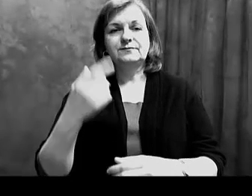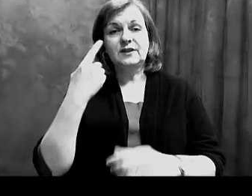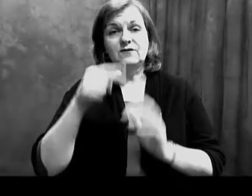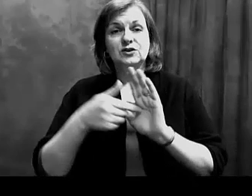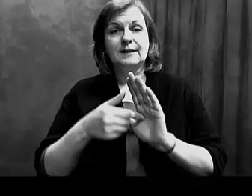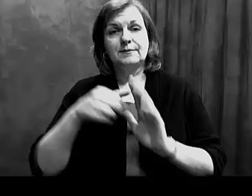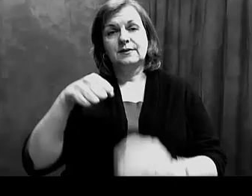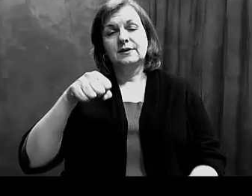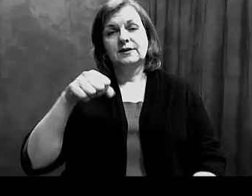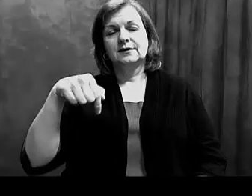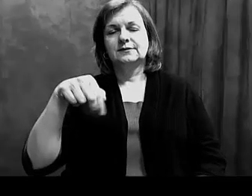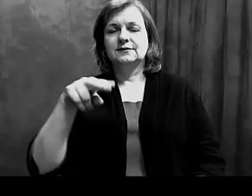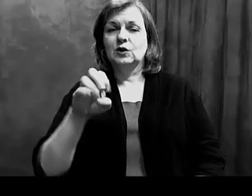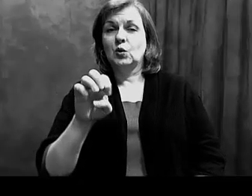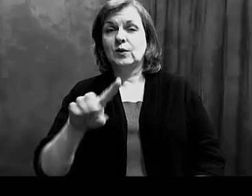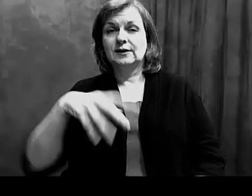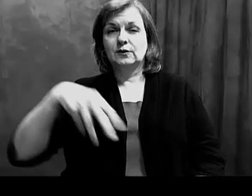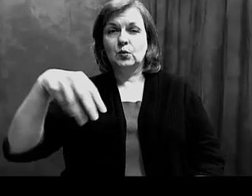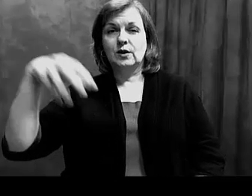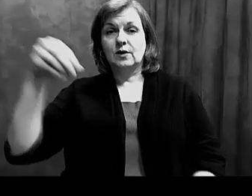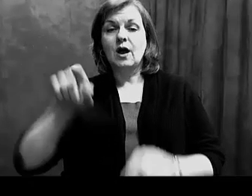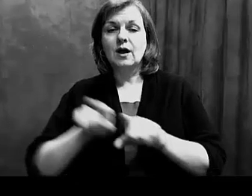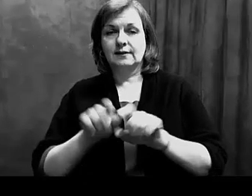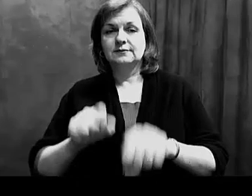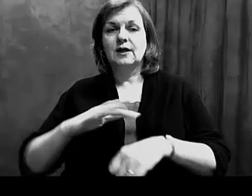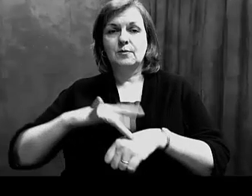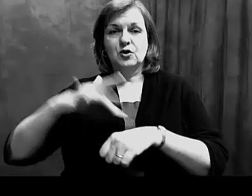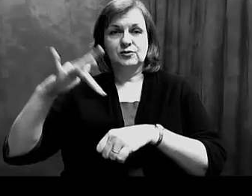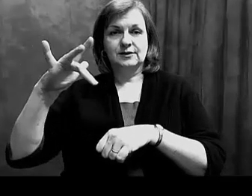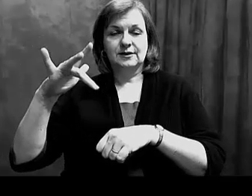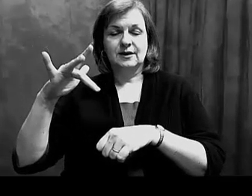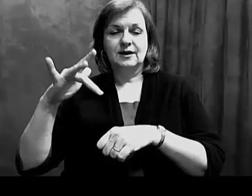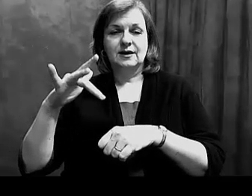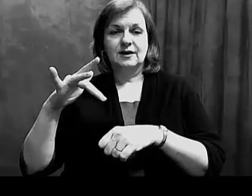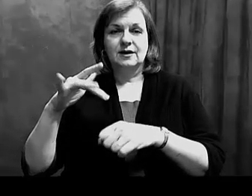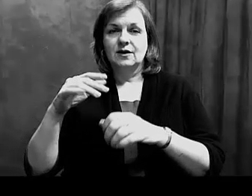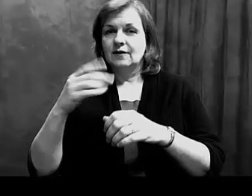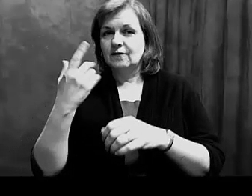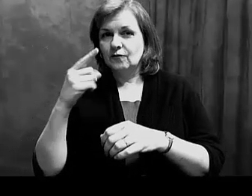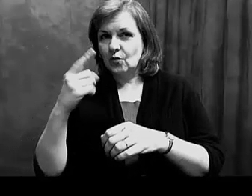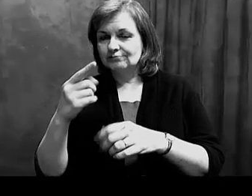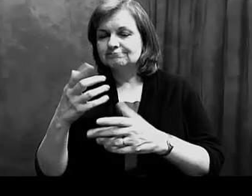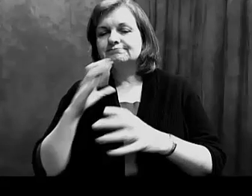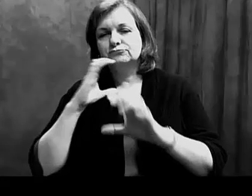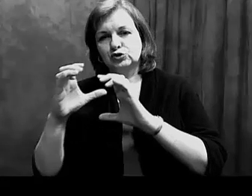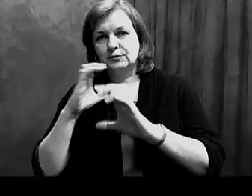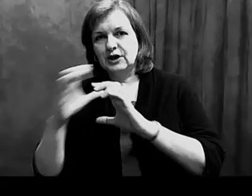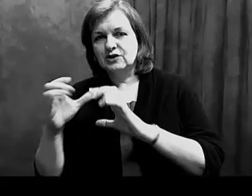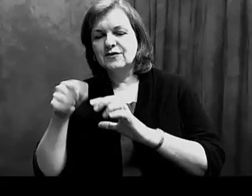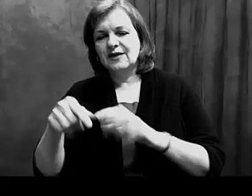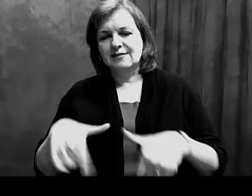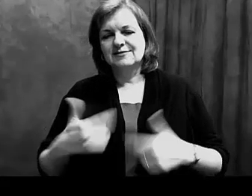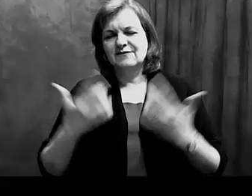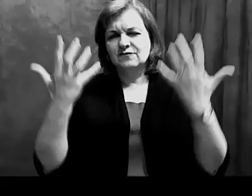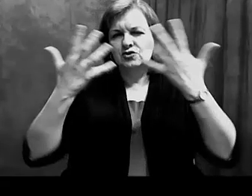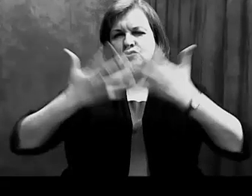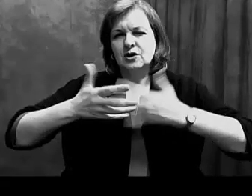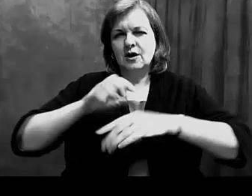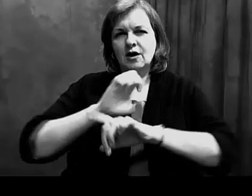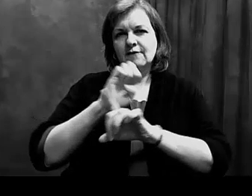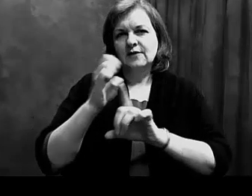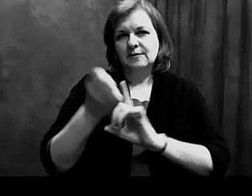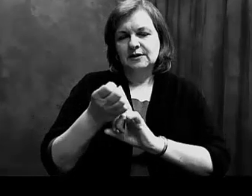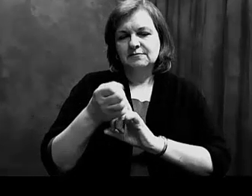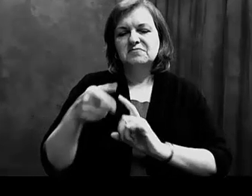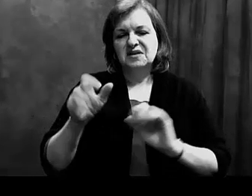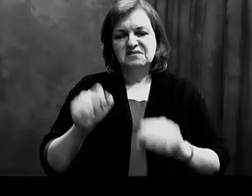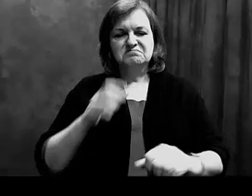things like our squid also bioluminesce, in this case a version of communication. they are in a very dark environment and this